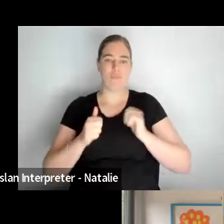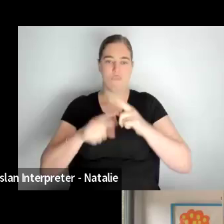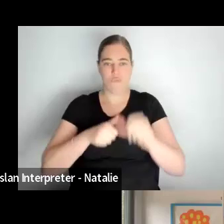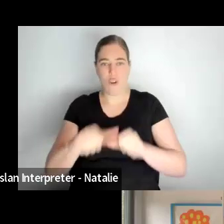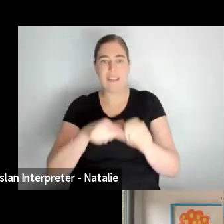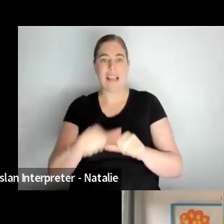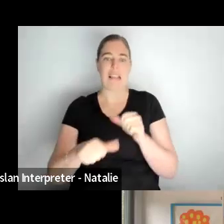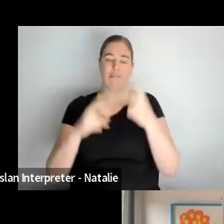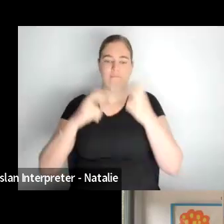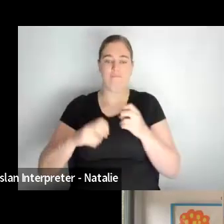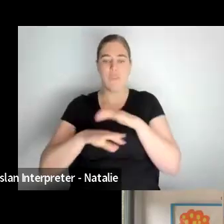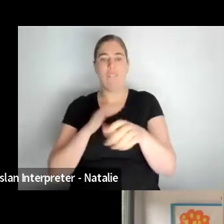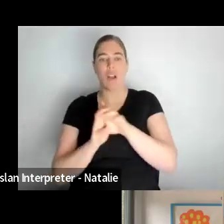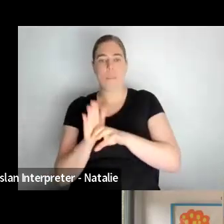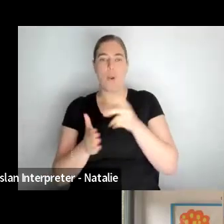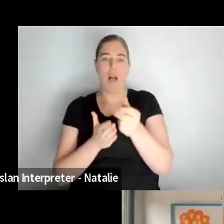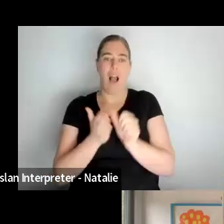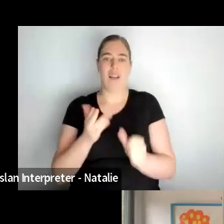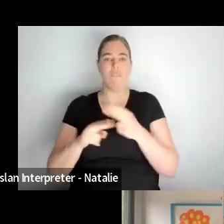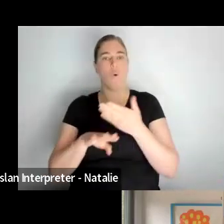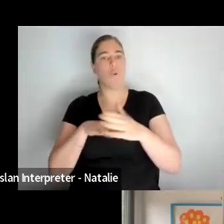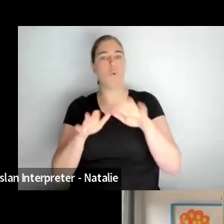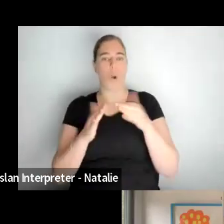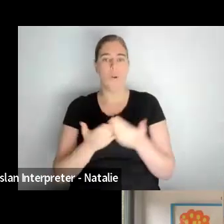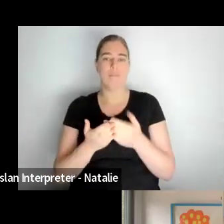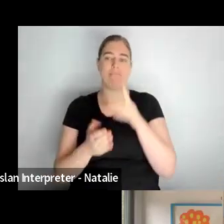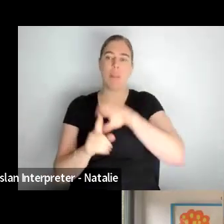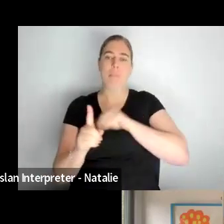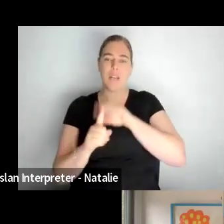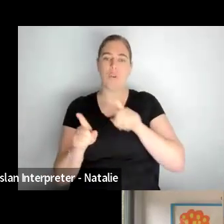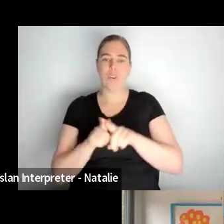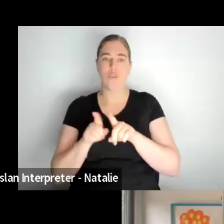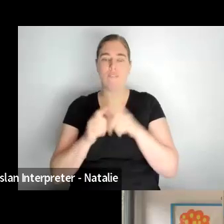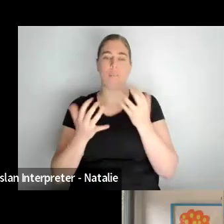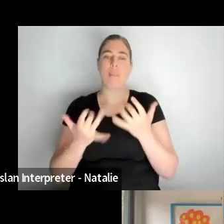art in a new world. April is a dedicated mentor for many young people building technical skills